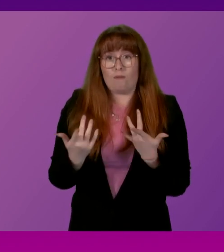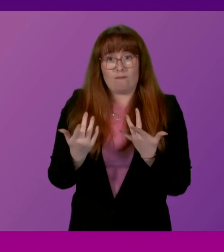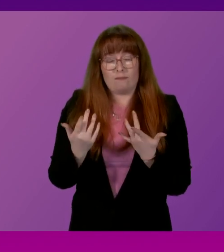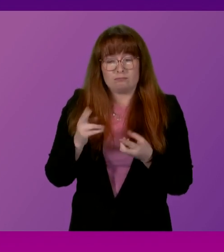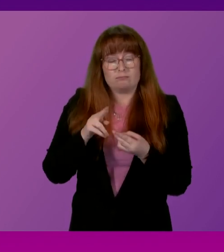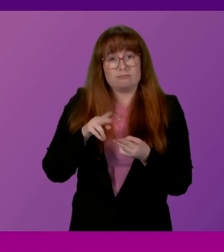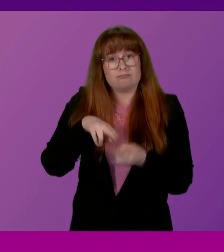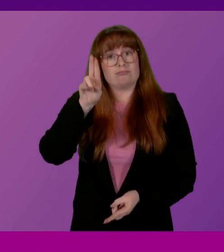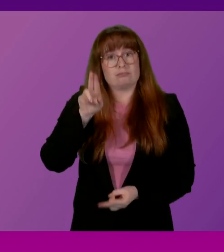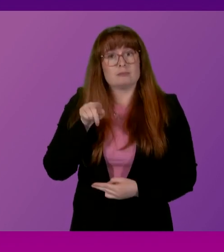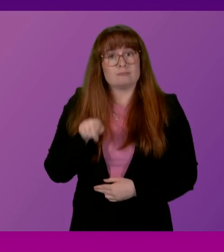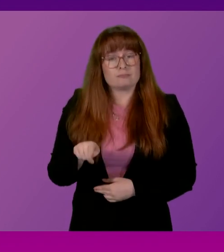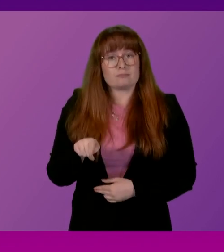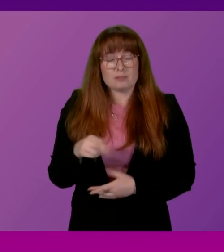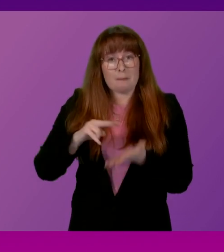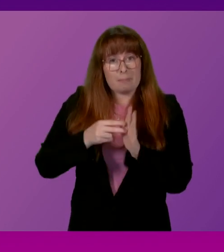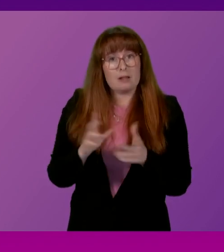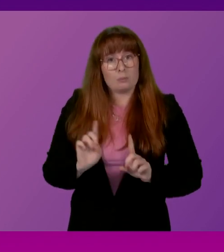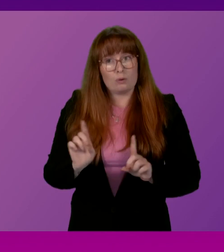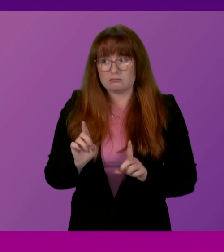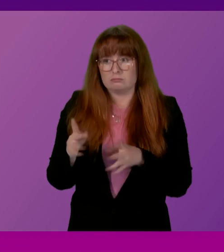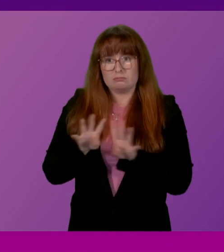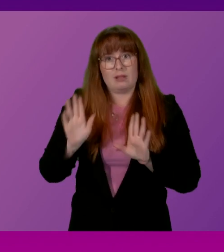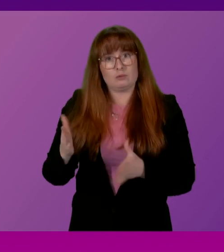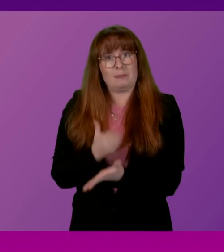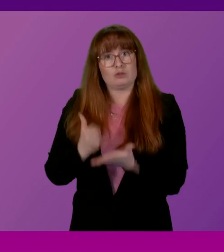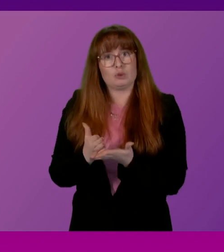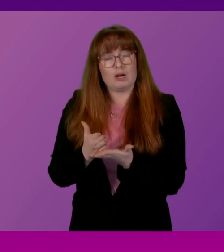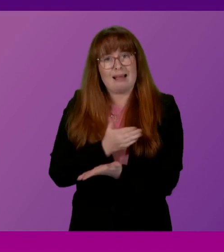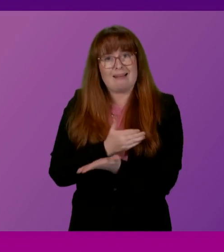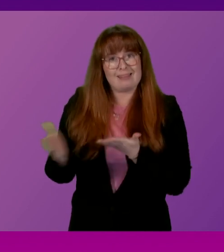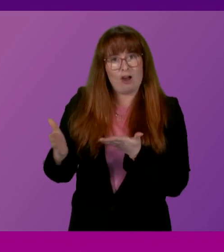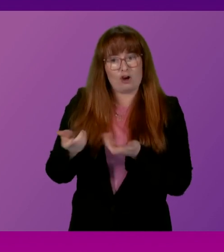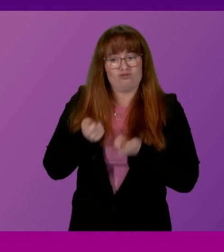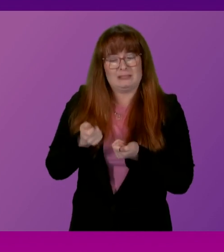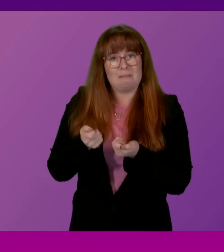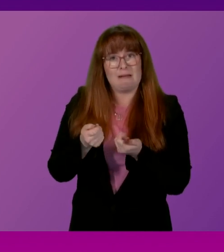The plan also says that boards must demonstrate a clear pathway for patients to engage with